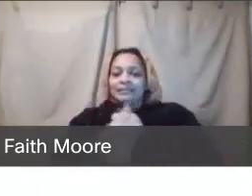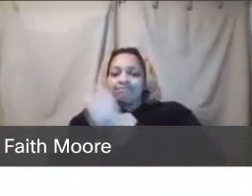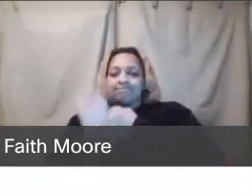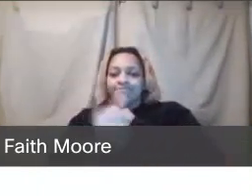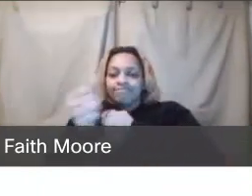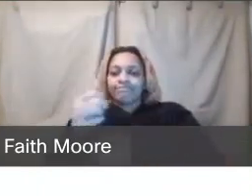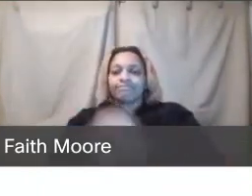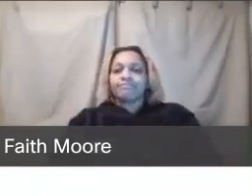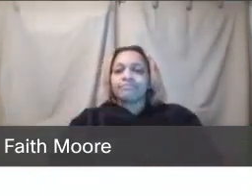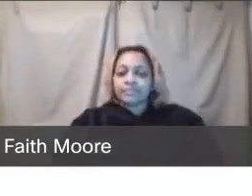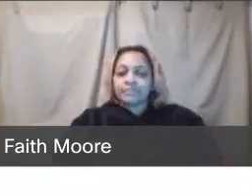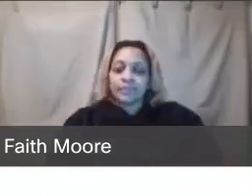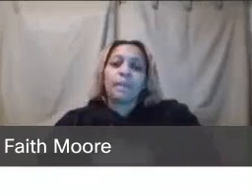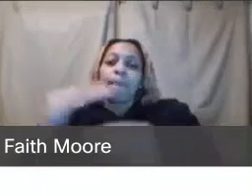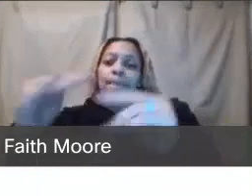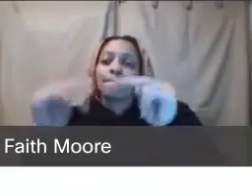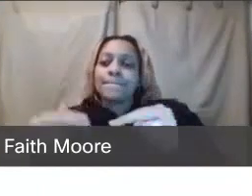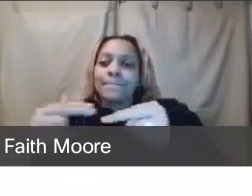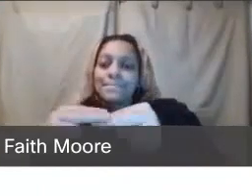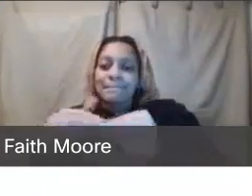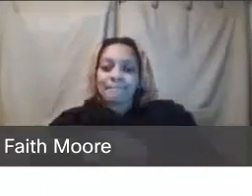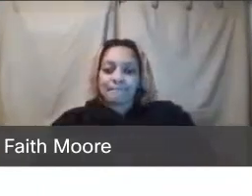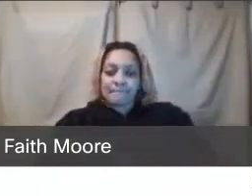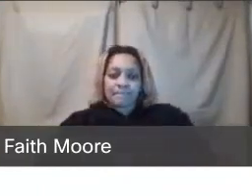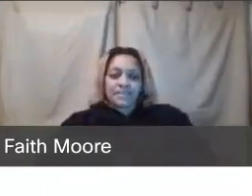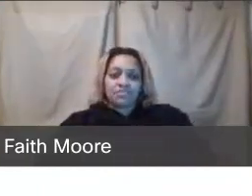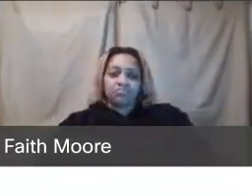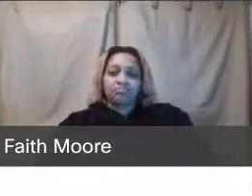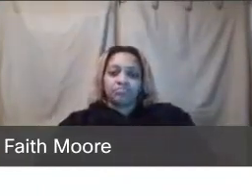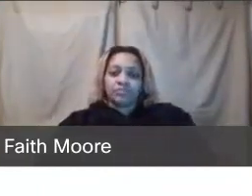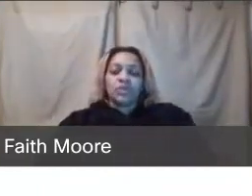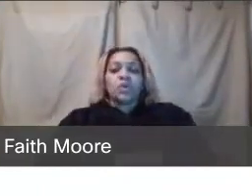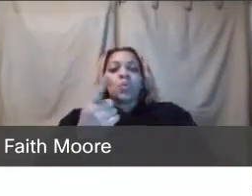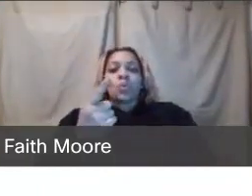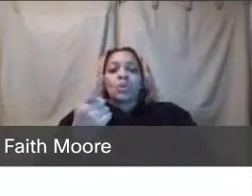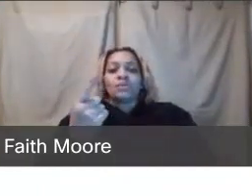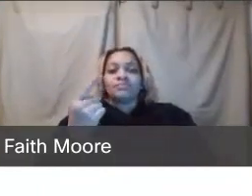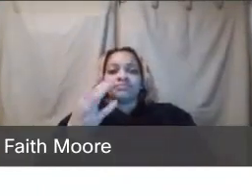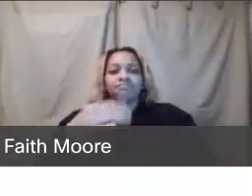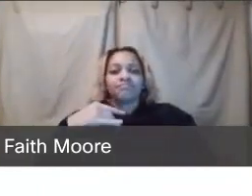Slide that was 1 consideration we had and the other consideration we had is.